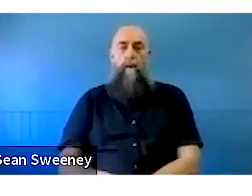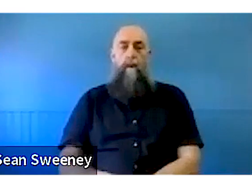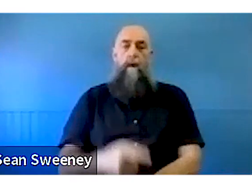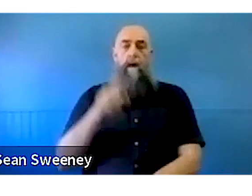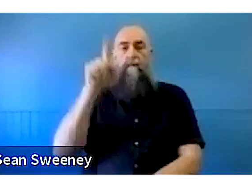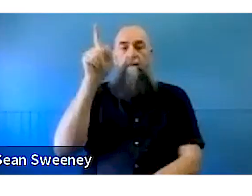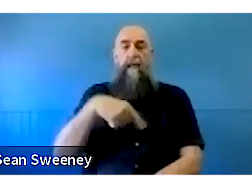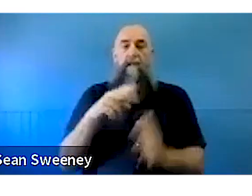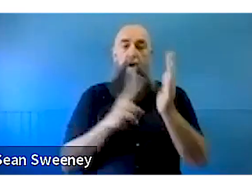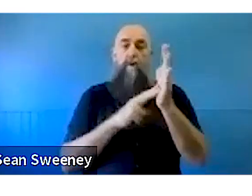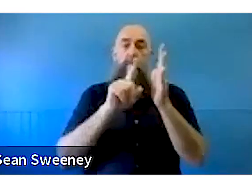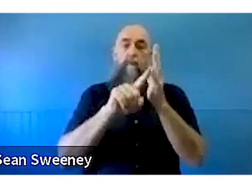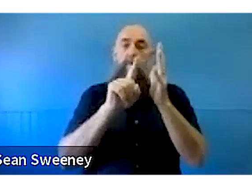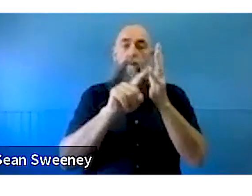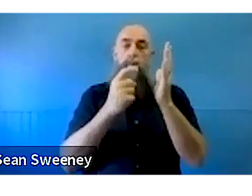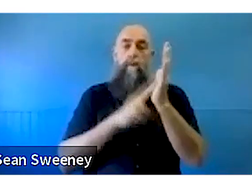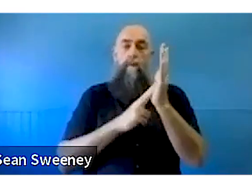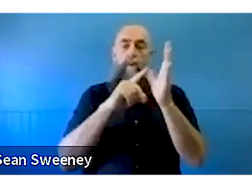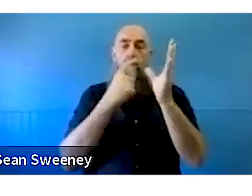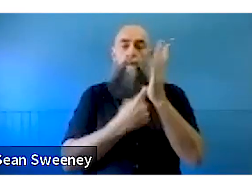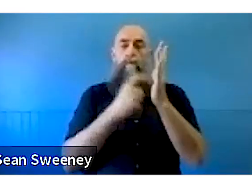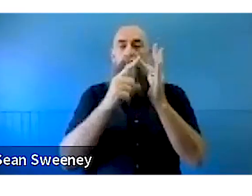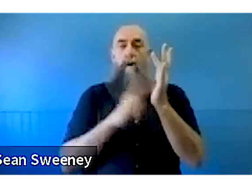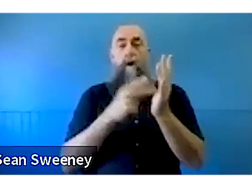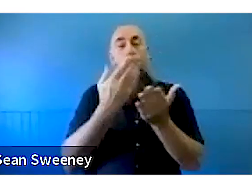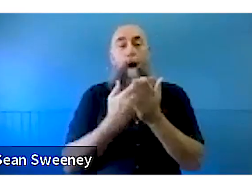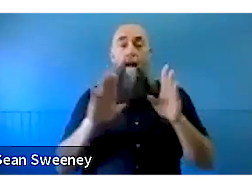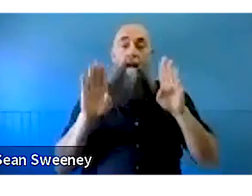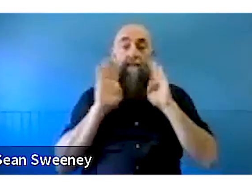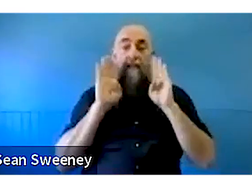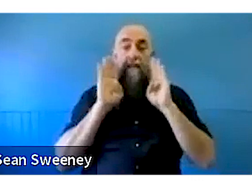It is on Facebook and Instagram.